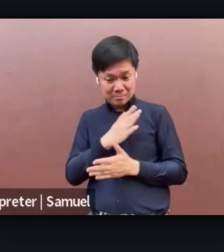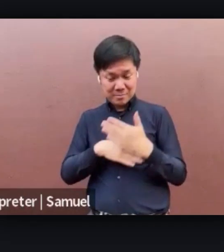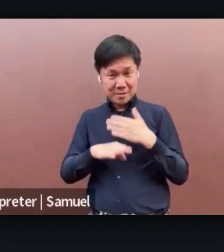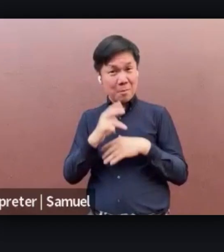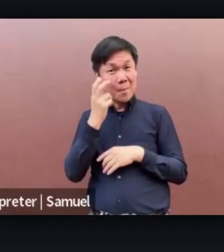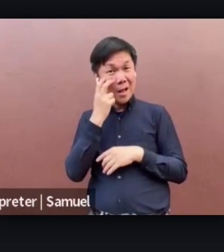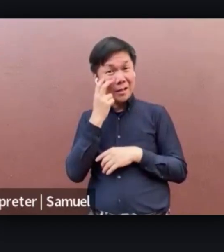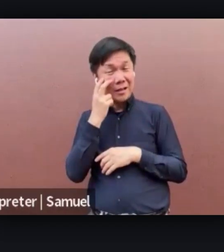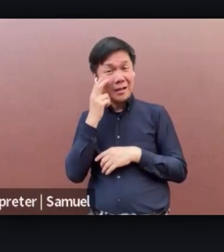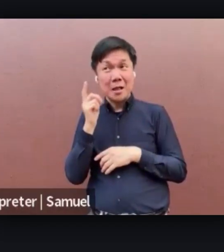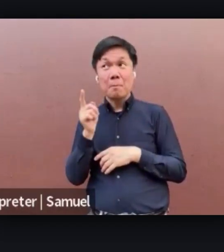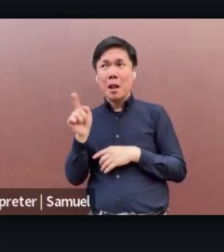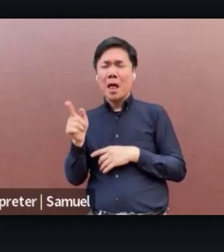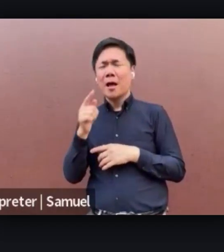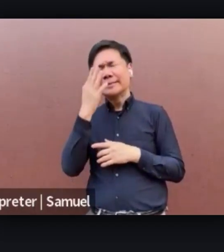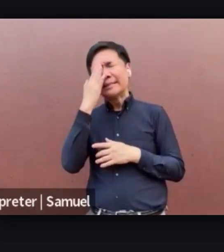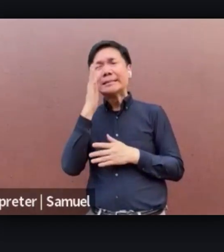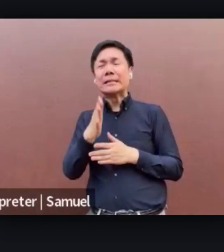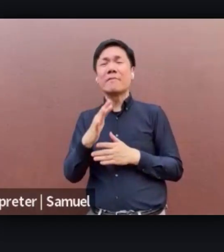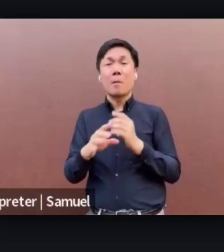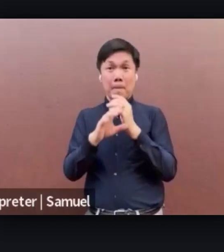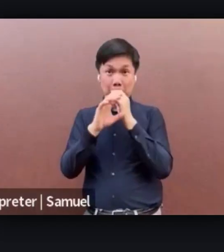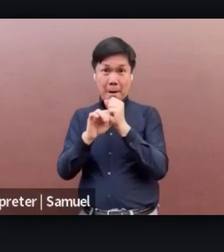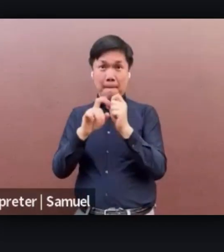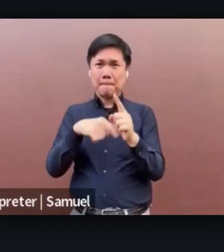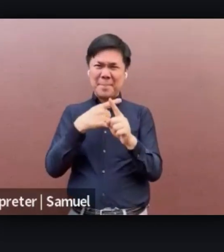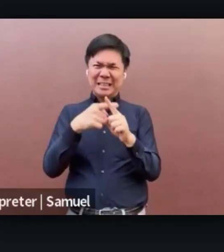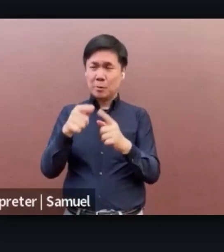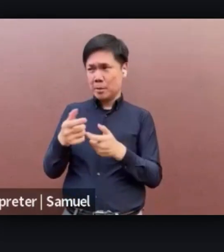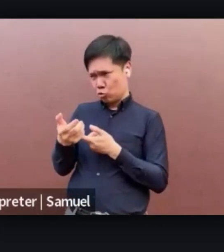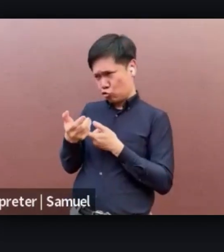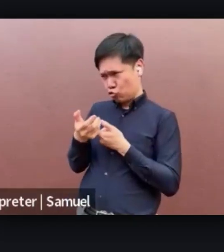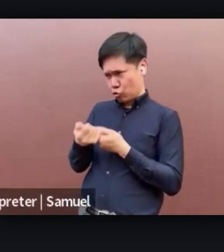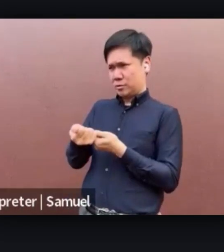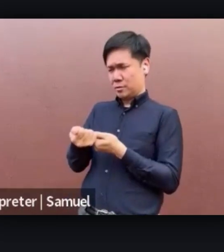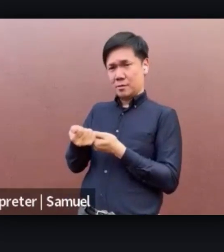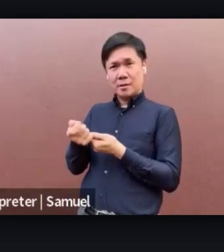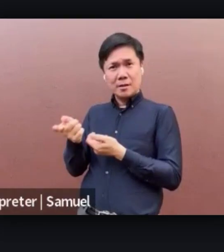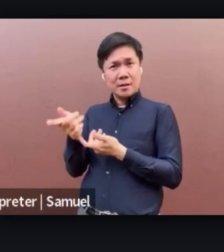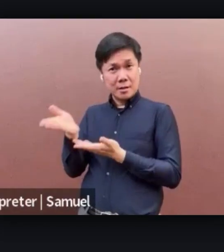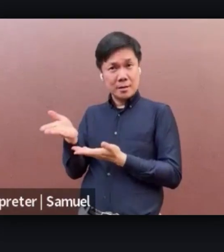So when I say that privacy concerns are there, trust concerns also need to be elevated, and we